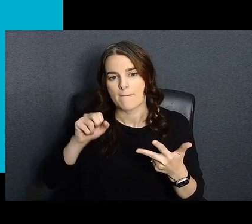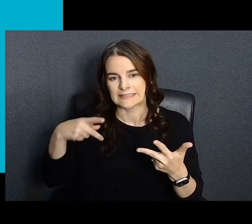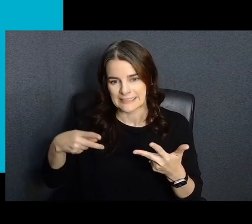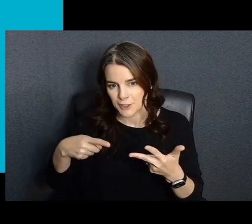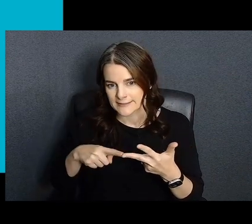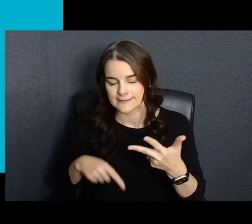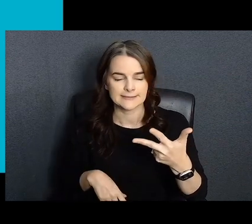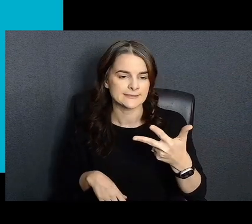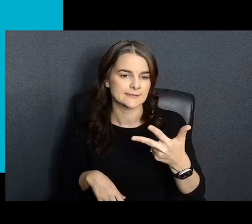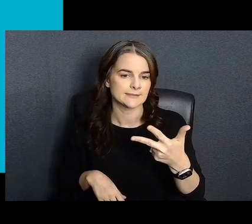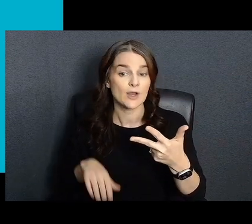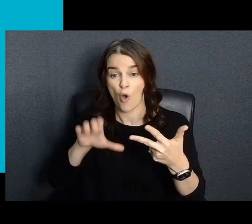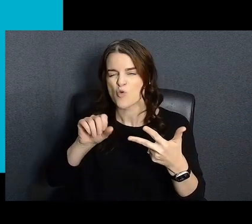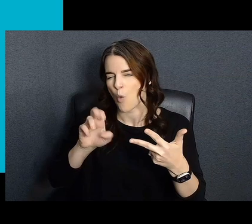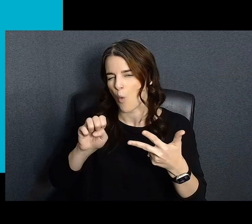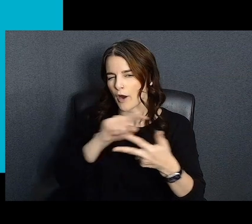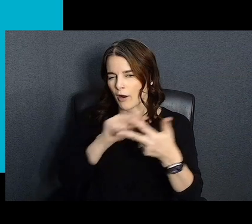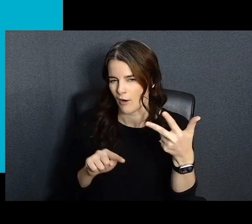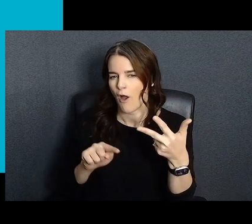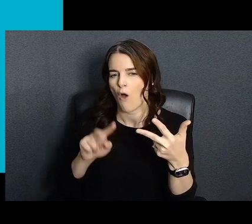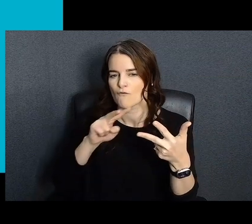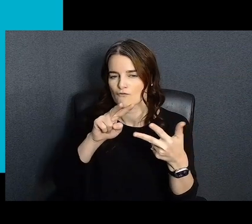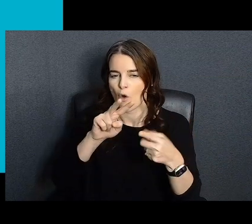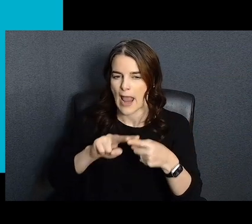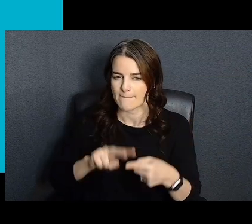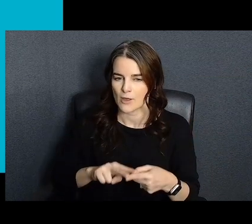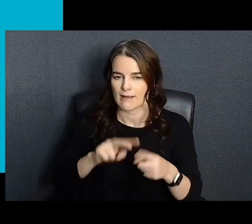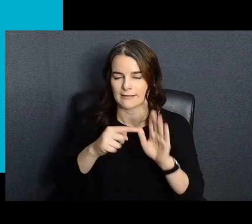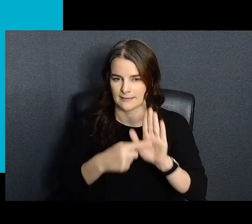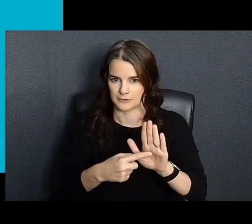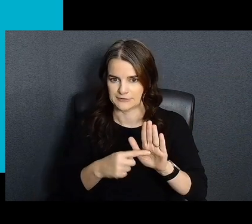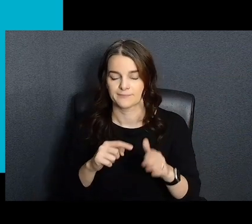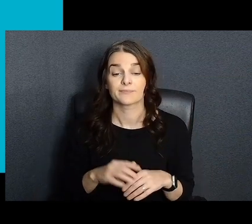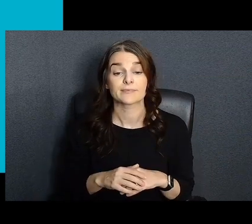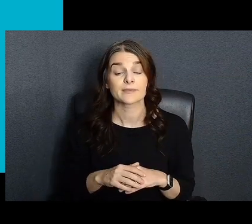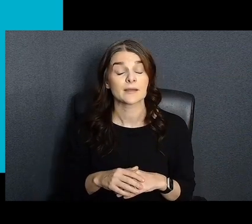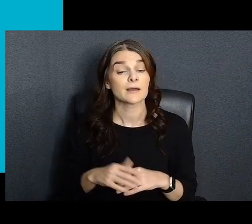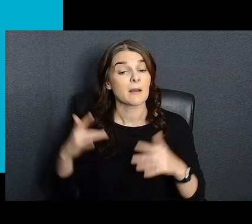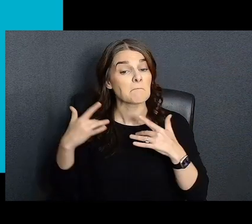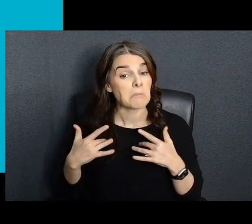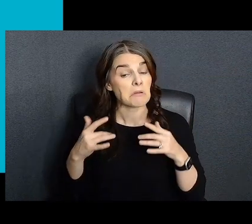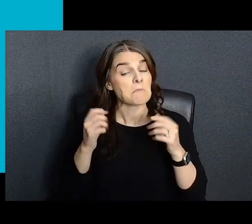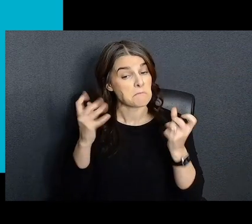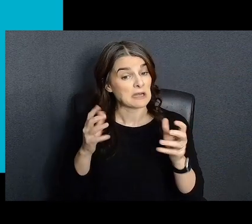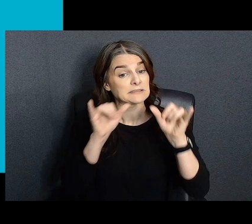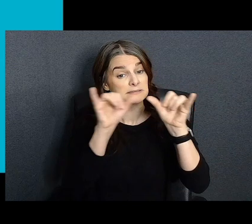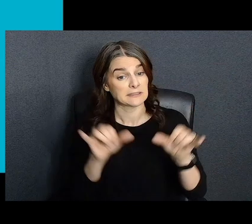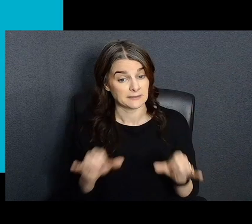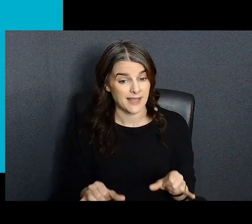Those are going to be some of your core vocabulary examples. In a lot of systems, you're going to see some of that core vocabulary